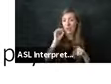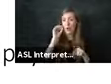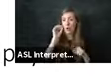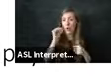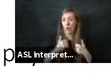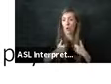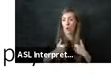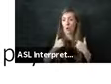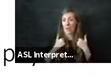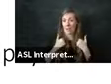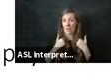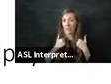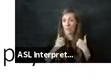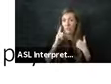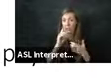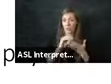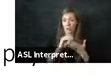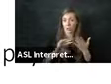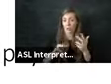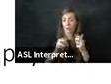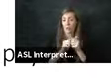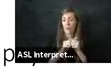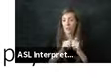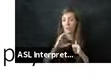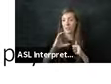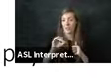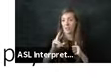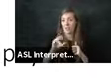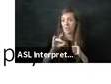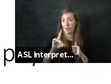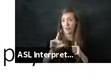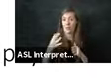with Copen 19 infections rather than the address of the school.